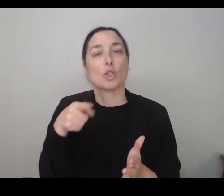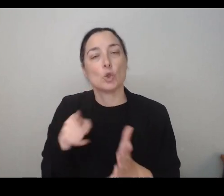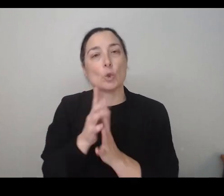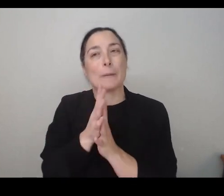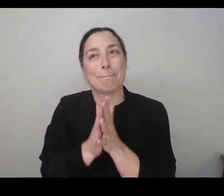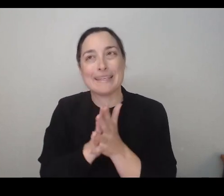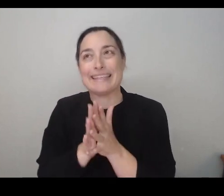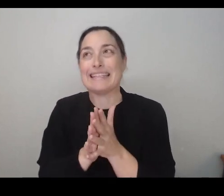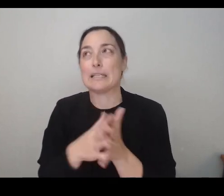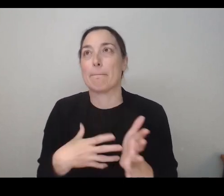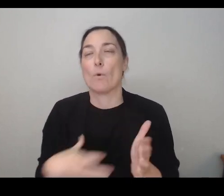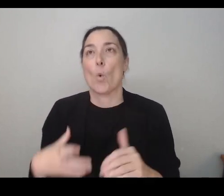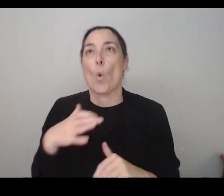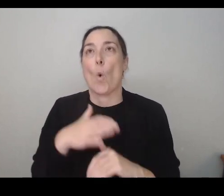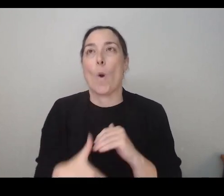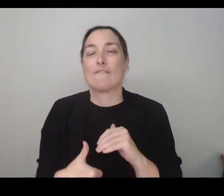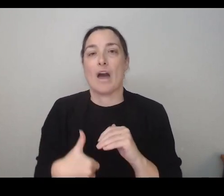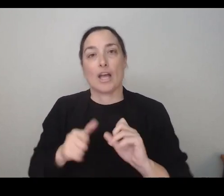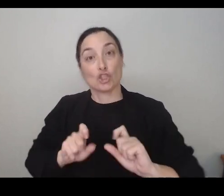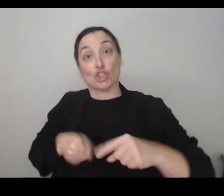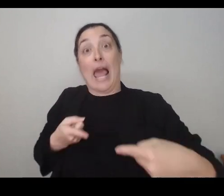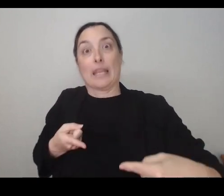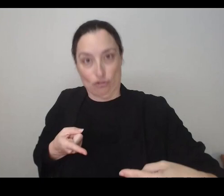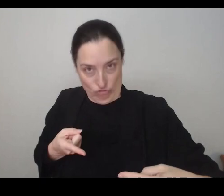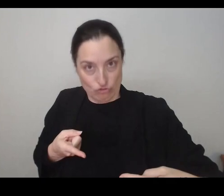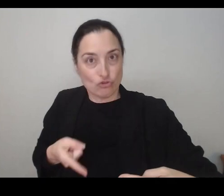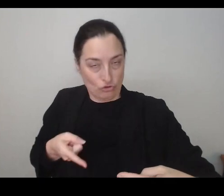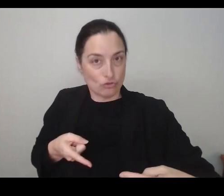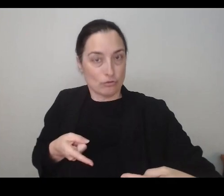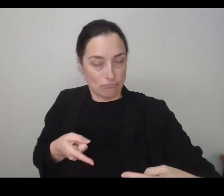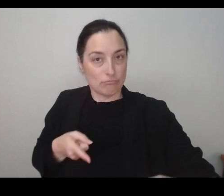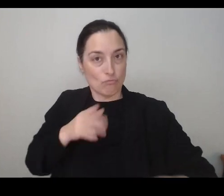of a lot of the work and what it actually is trying to do